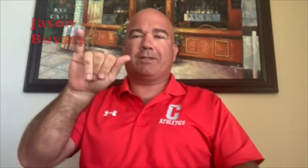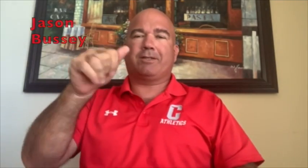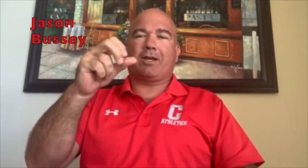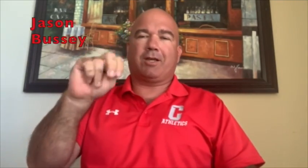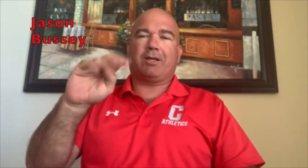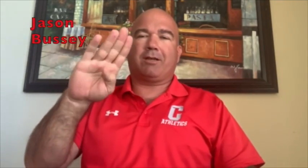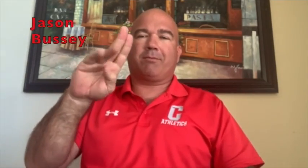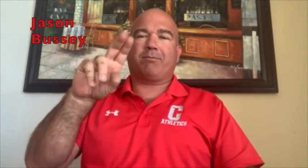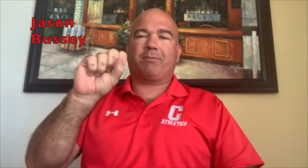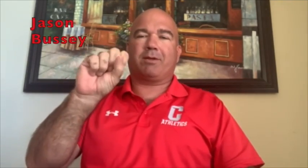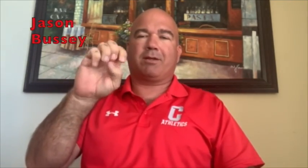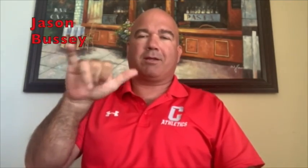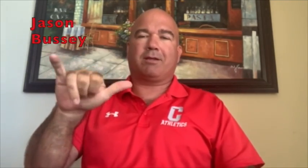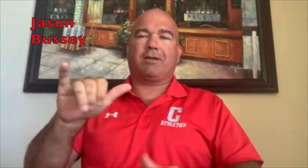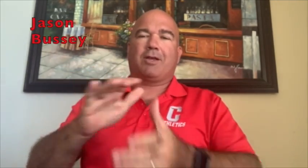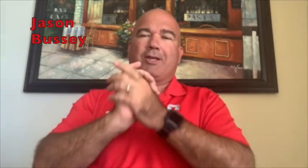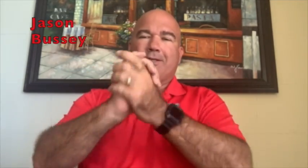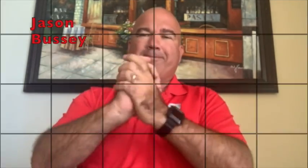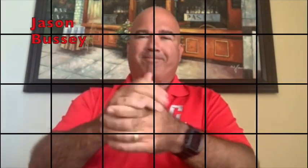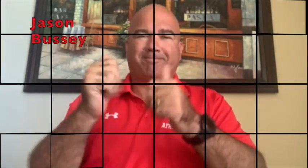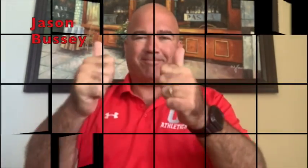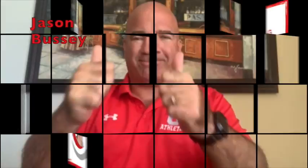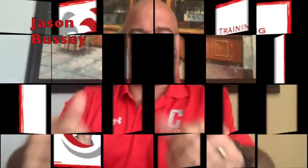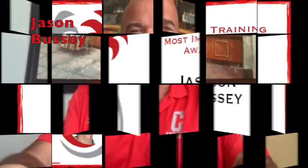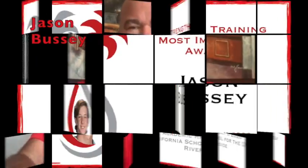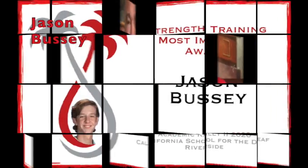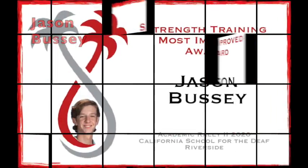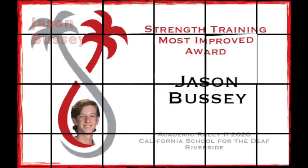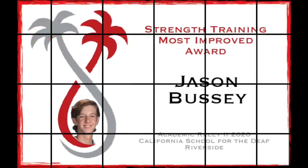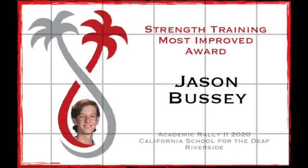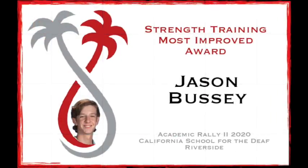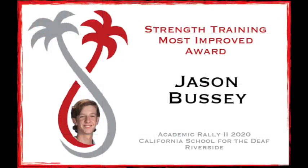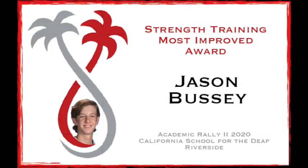opposed to years past, so Jason Bussey, good job.